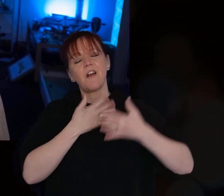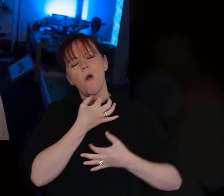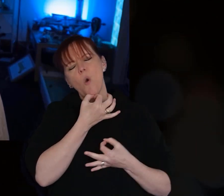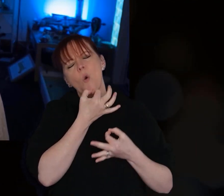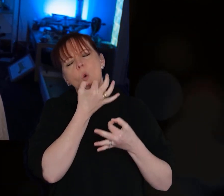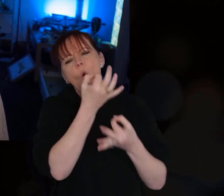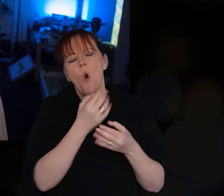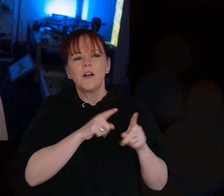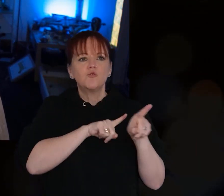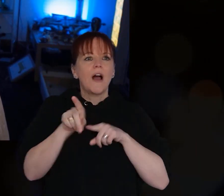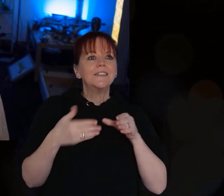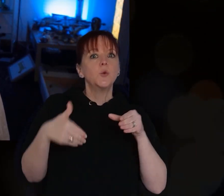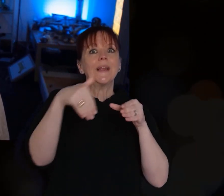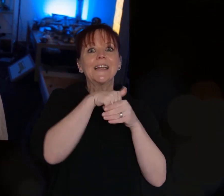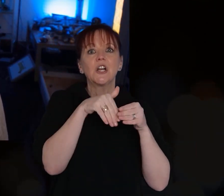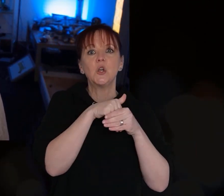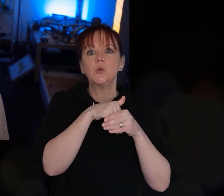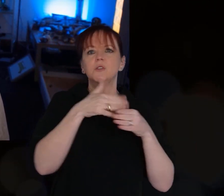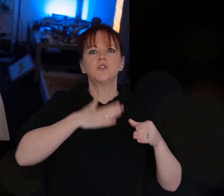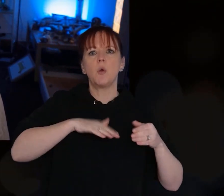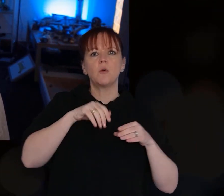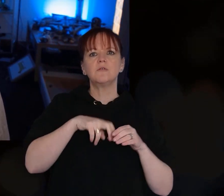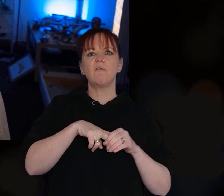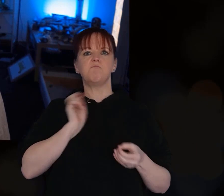They are Avatar: Frontiers of Pandora,